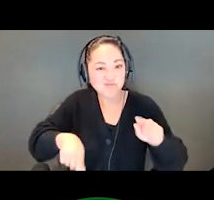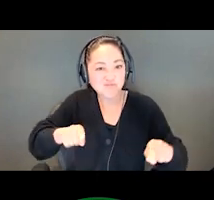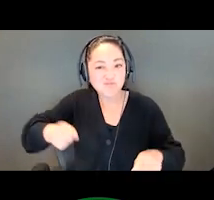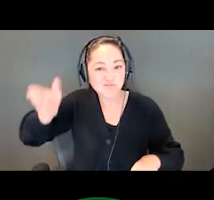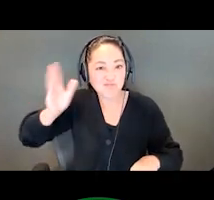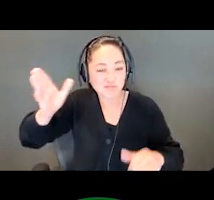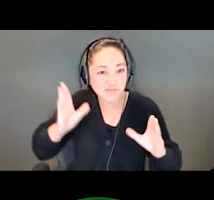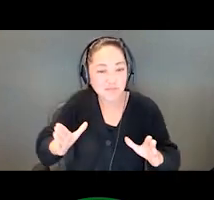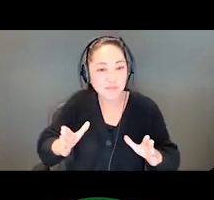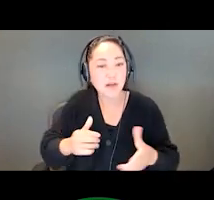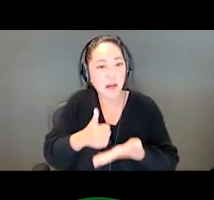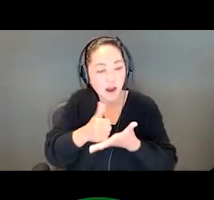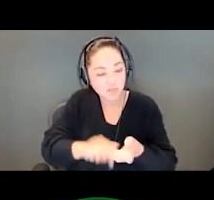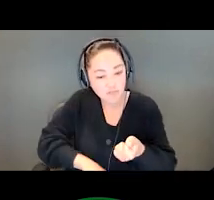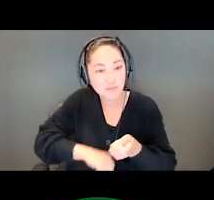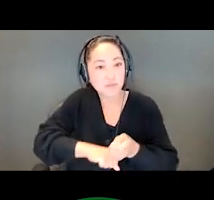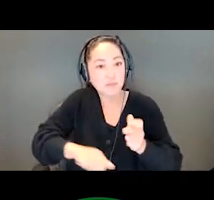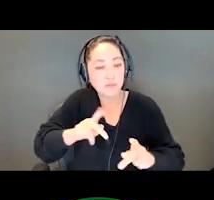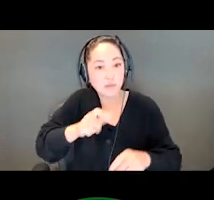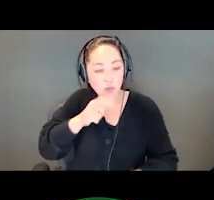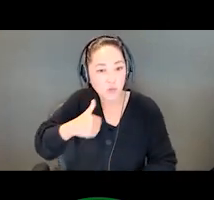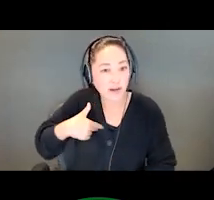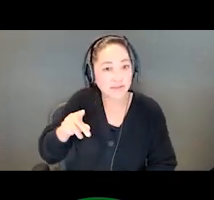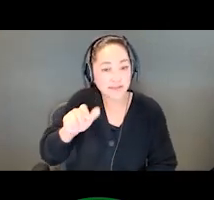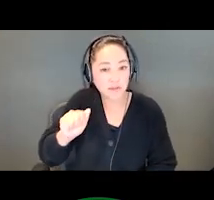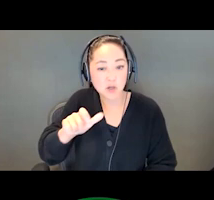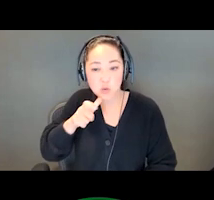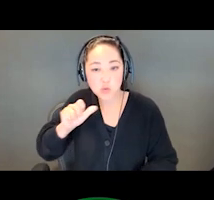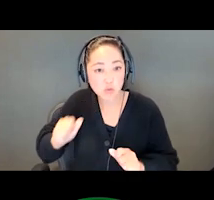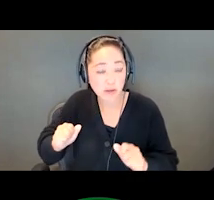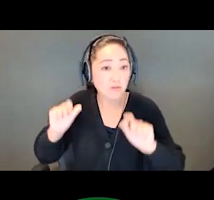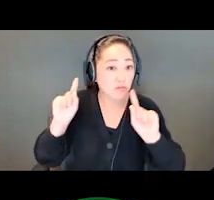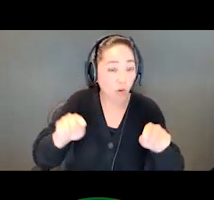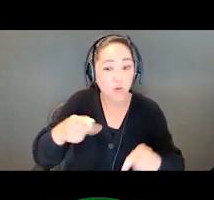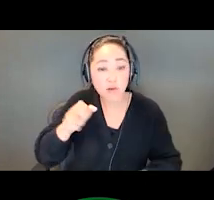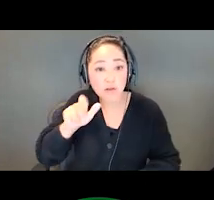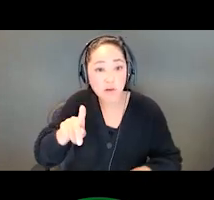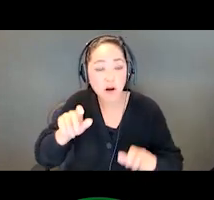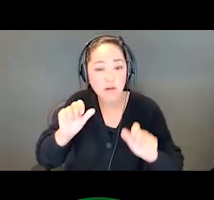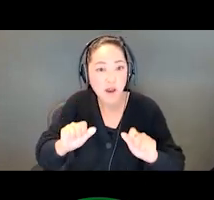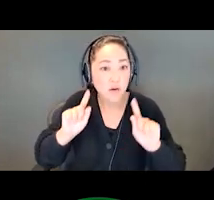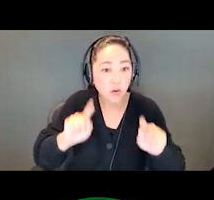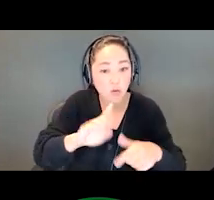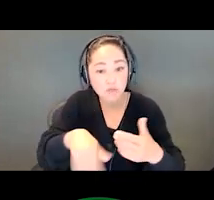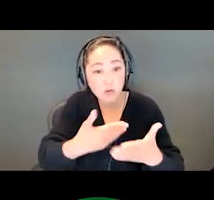that help support people with disabilities, getting to parks, and participating in activities while there.